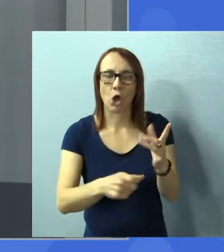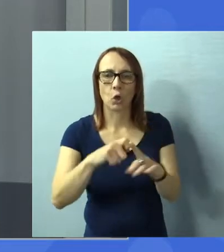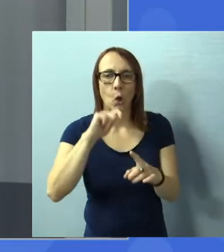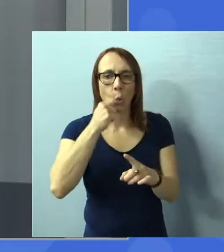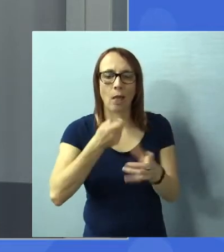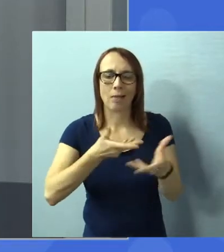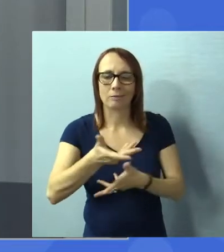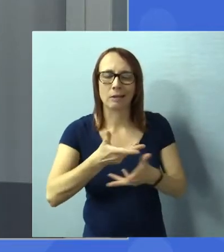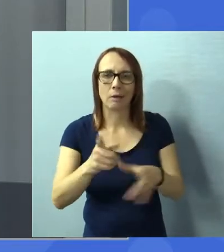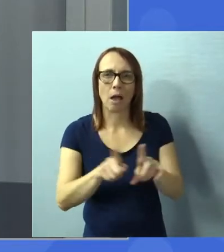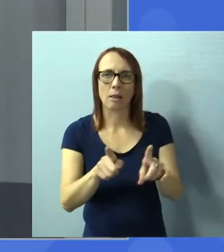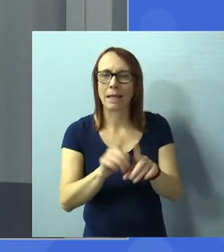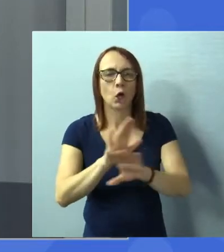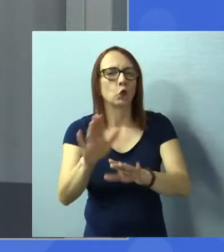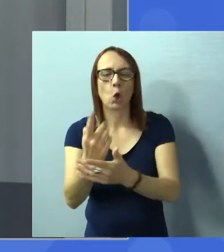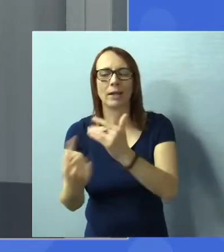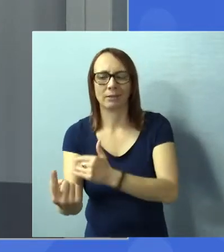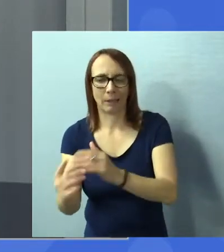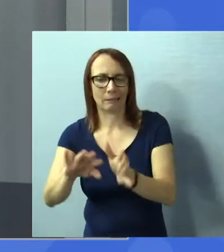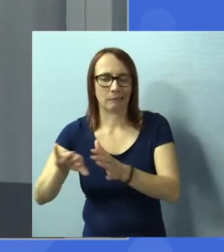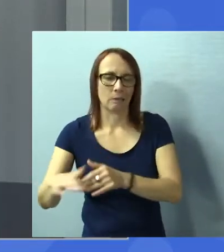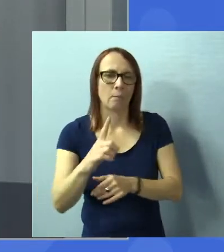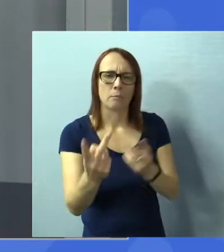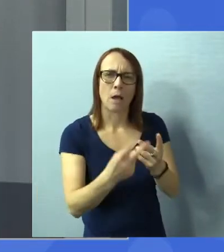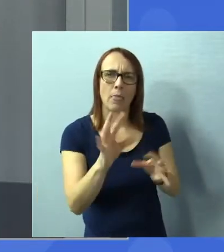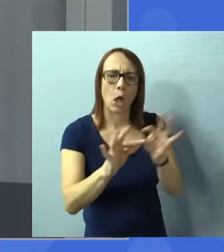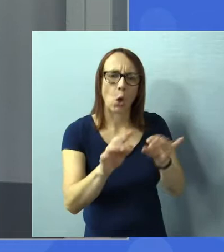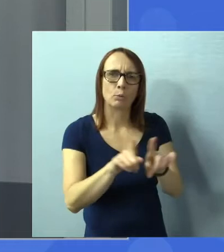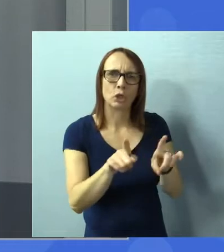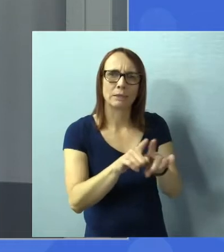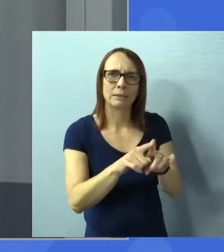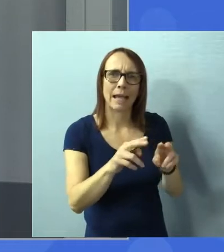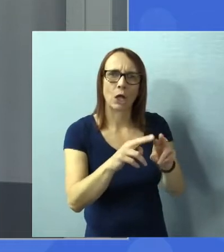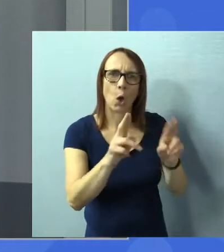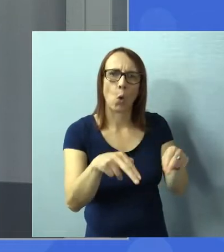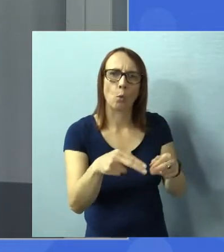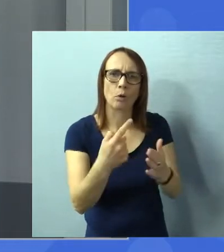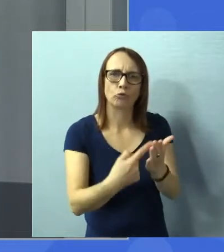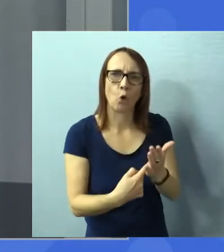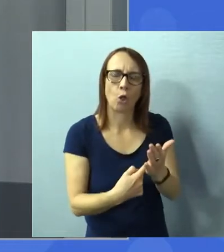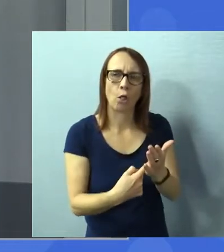than devolution that can be explored such as Home Rule for Scotland with any faith at all Yukie and I'll leave having to do more than that so I don't think